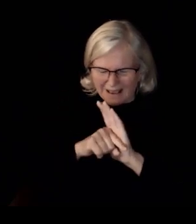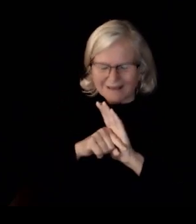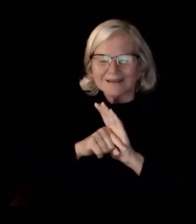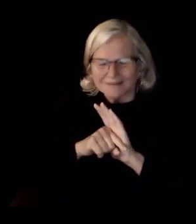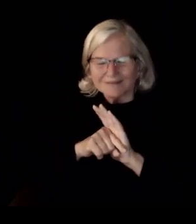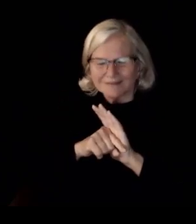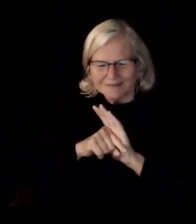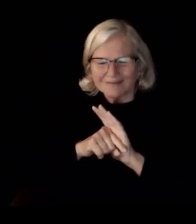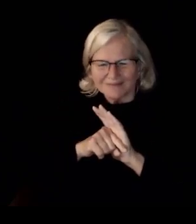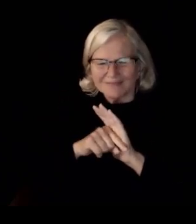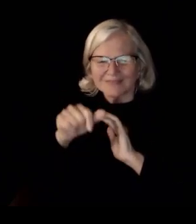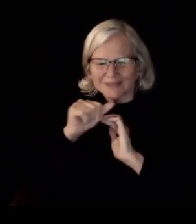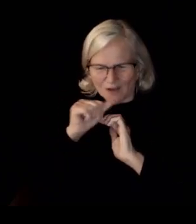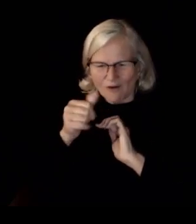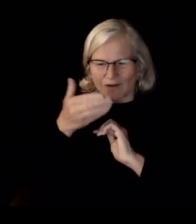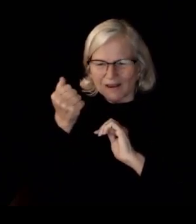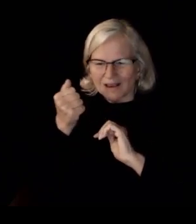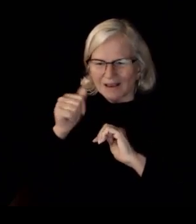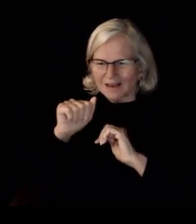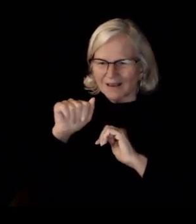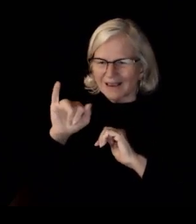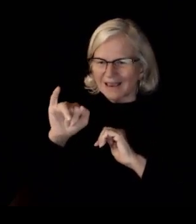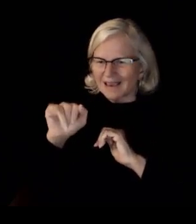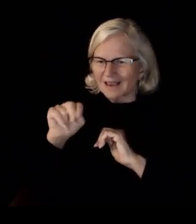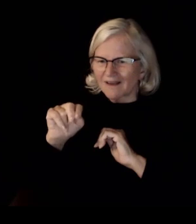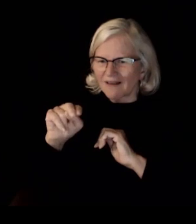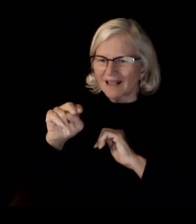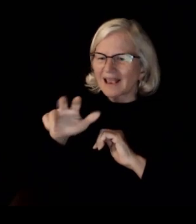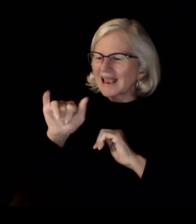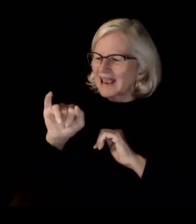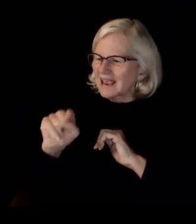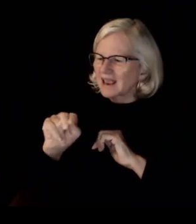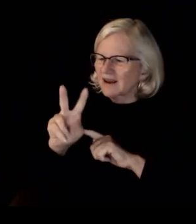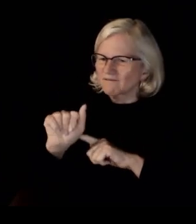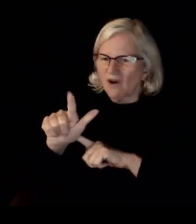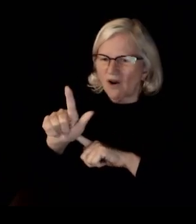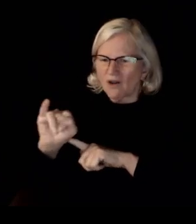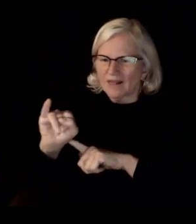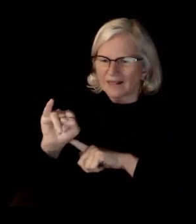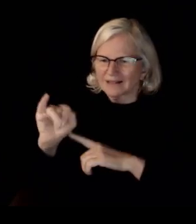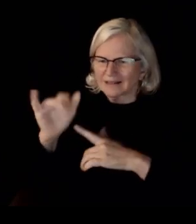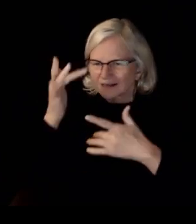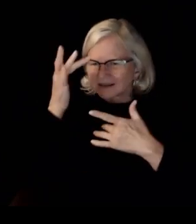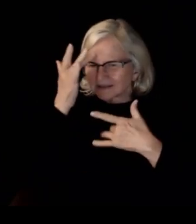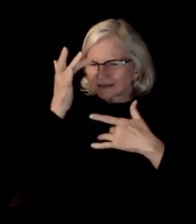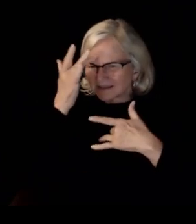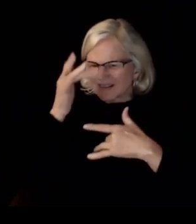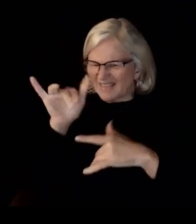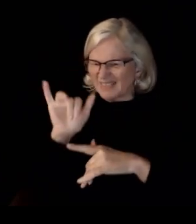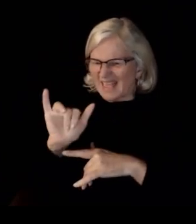that although it hasn't been in the media obviously as much as it was a year ago that